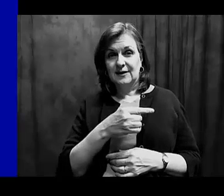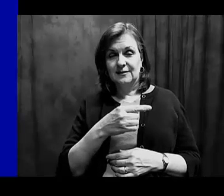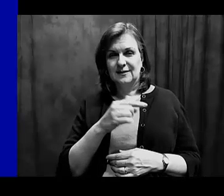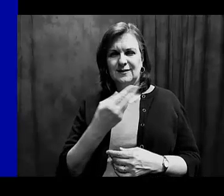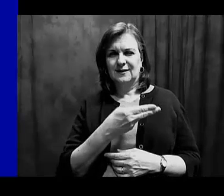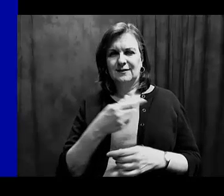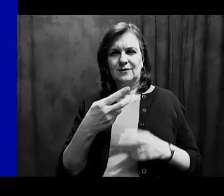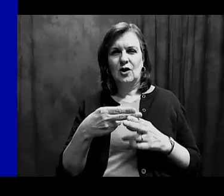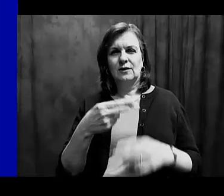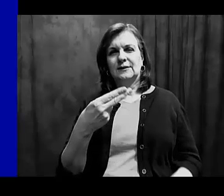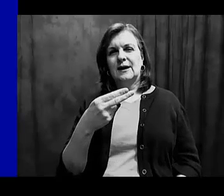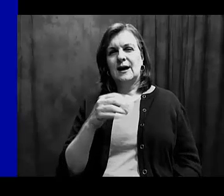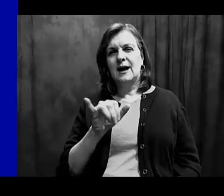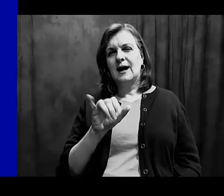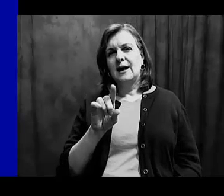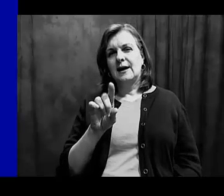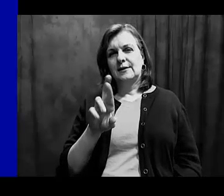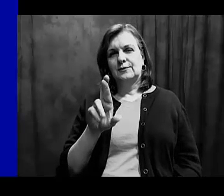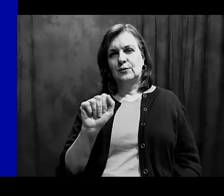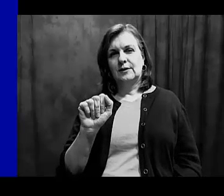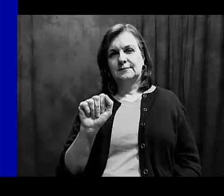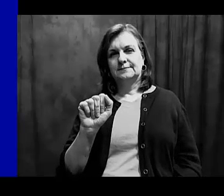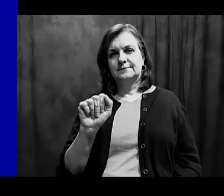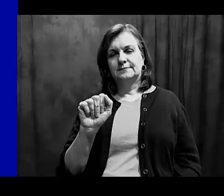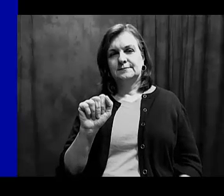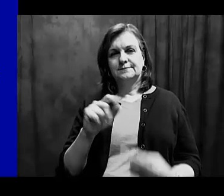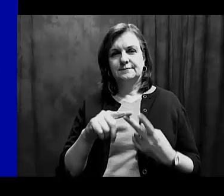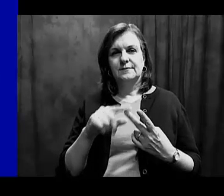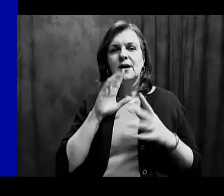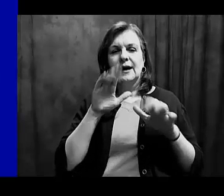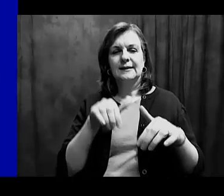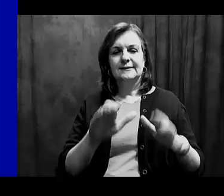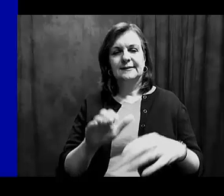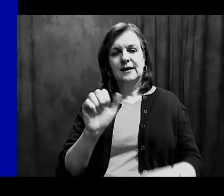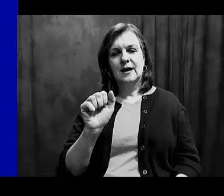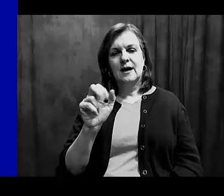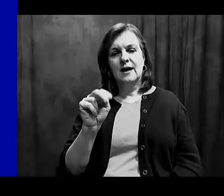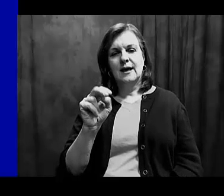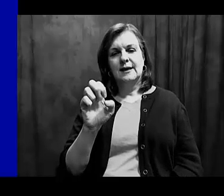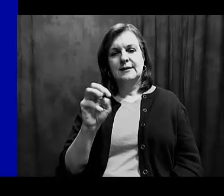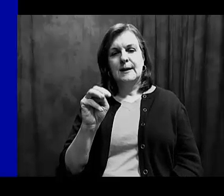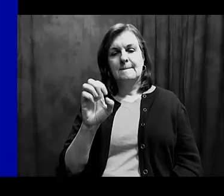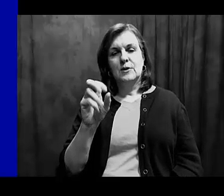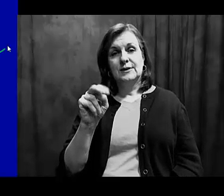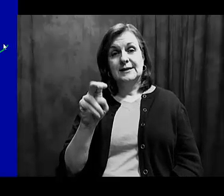that basic body plan is like this so here we have a hydra